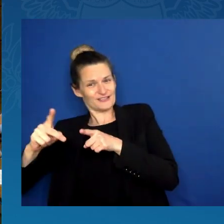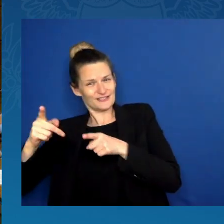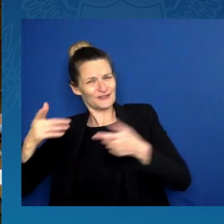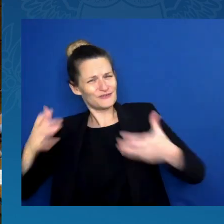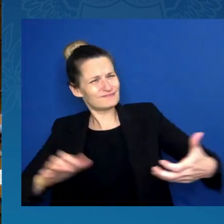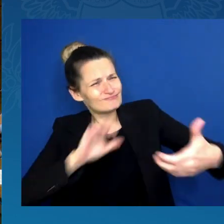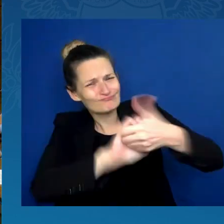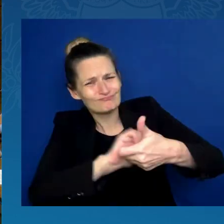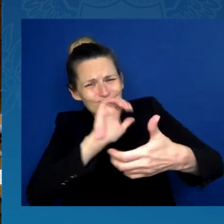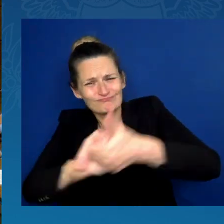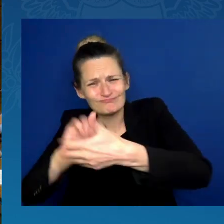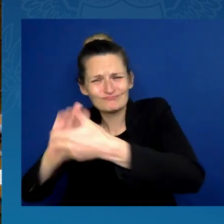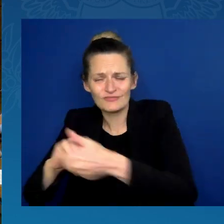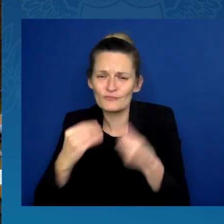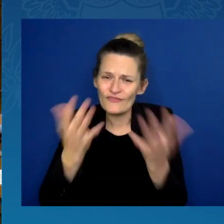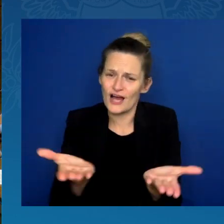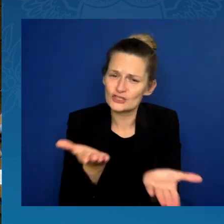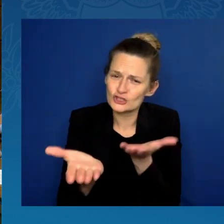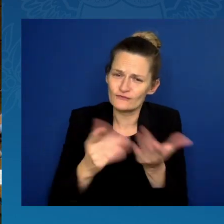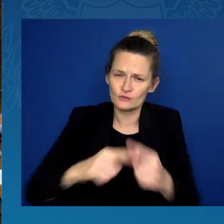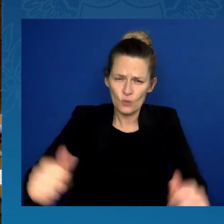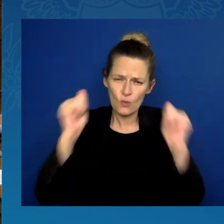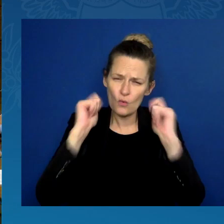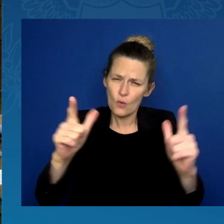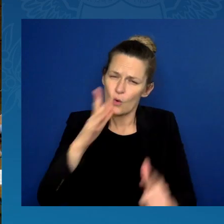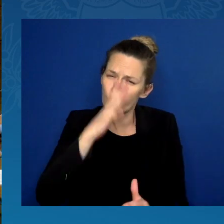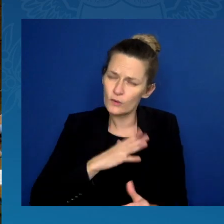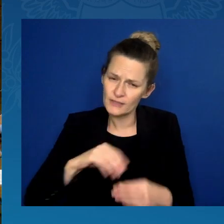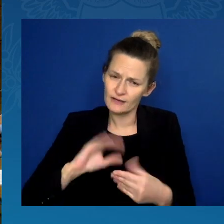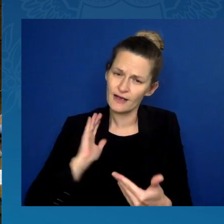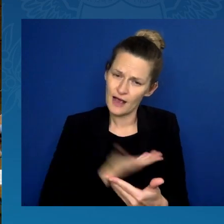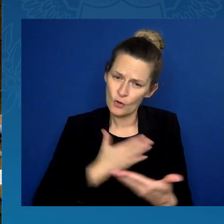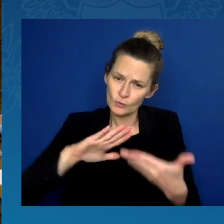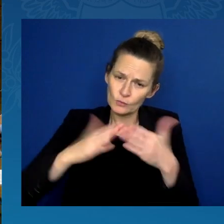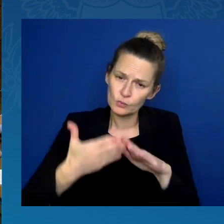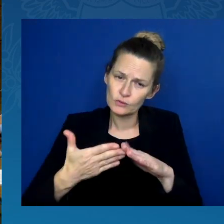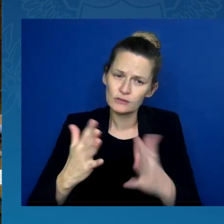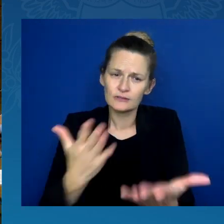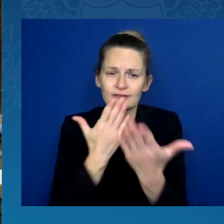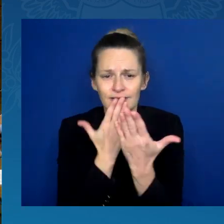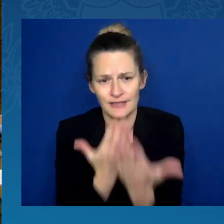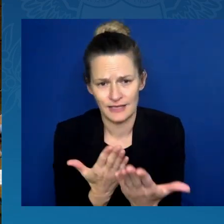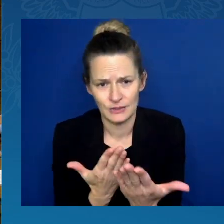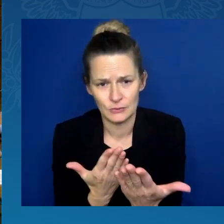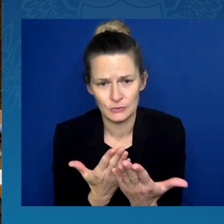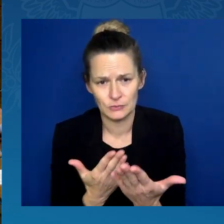So thank you. The Vice President: Thank you. Julie Rodriguez: Thank you so much, Representative Hernandez.